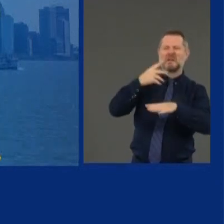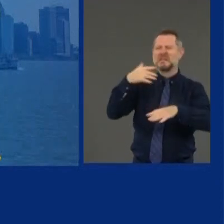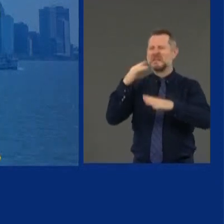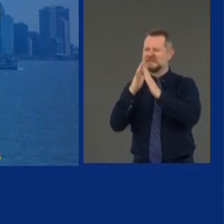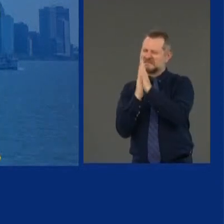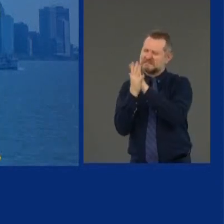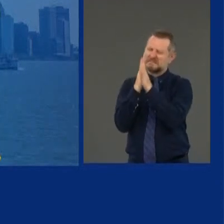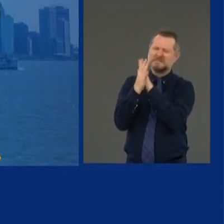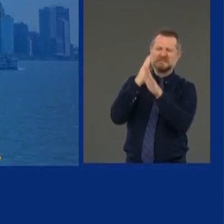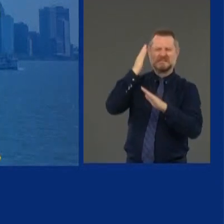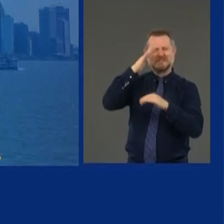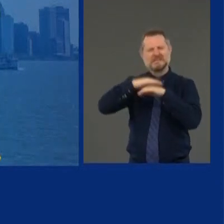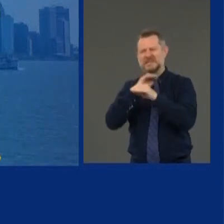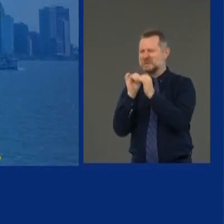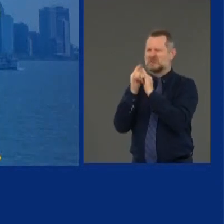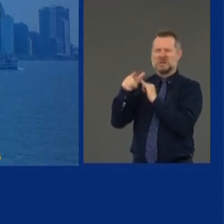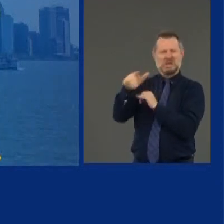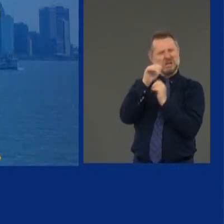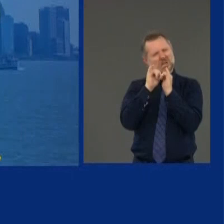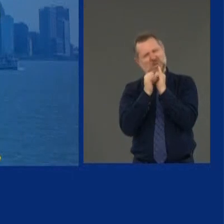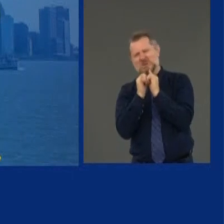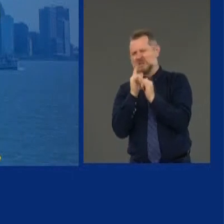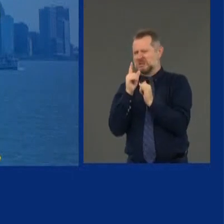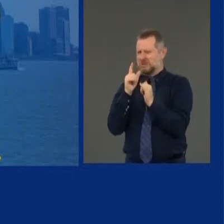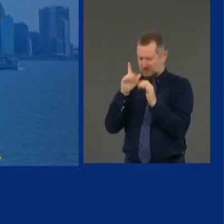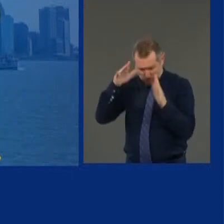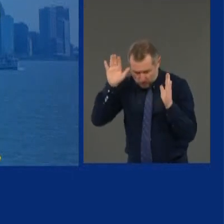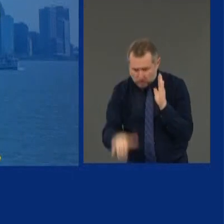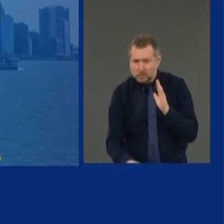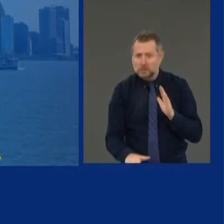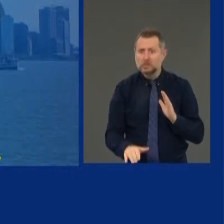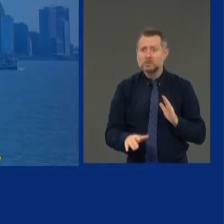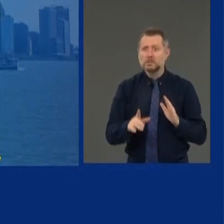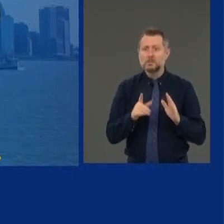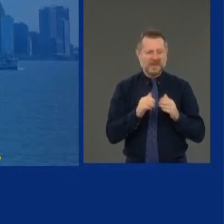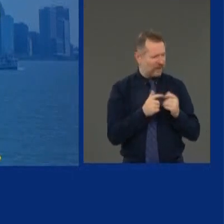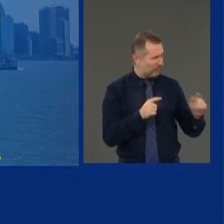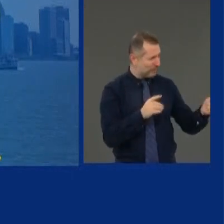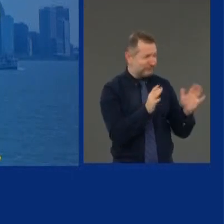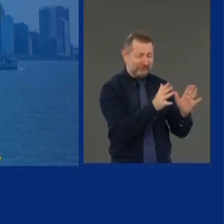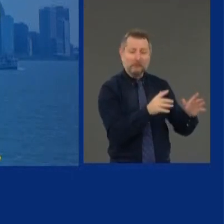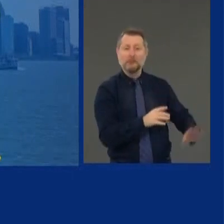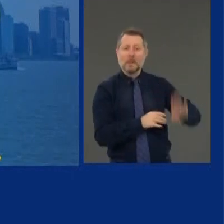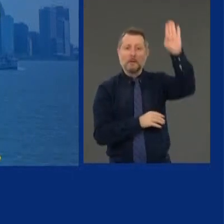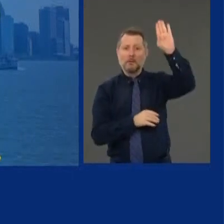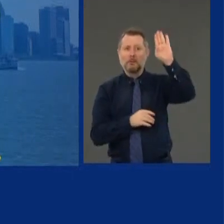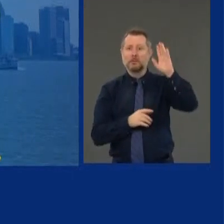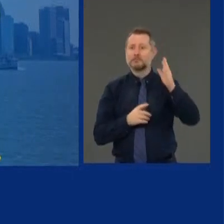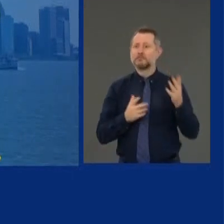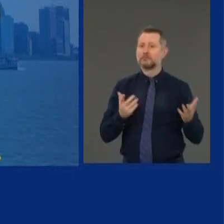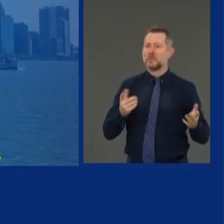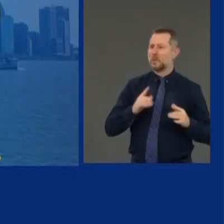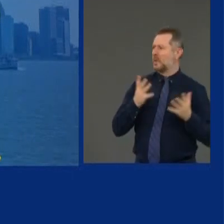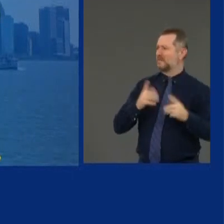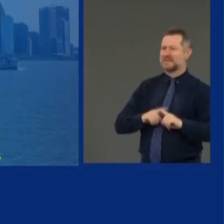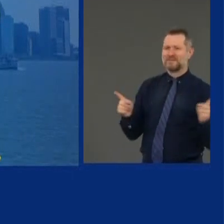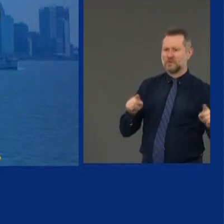TERRIBLE PROBLEM. ALL THAT DENITY.